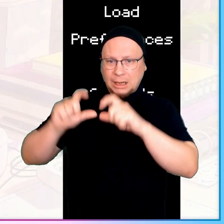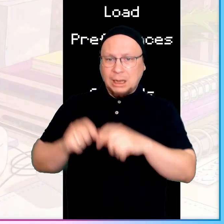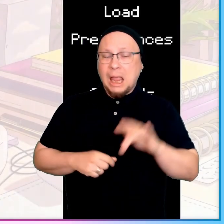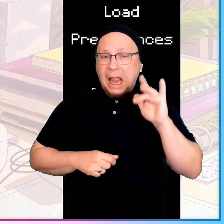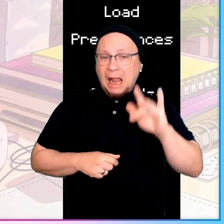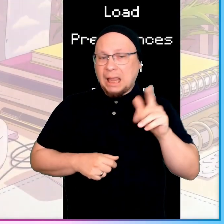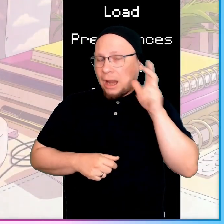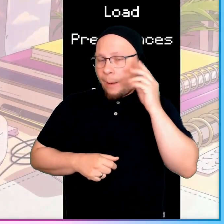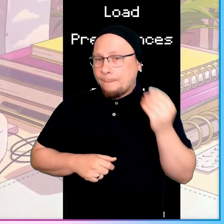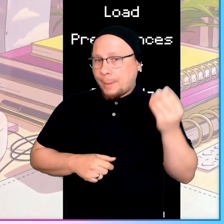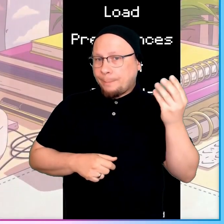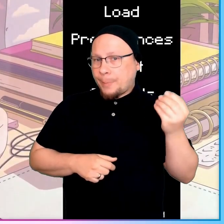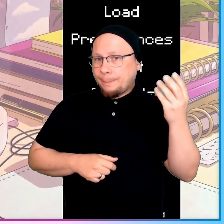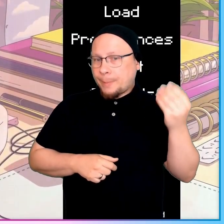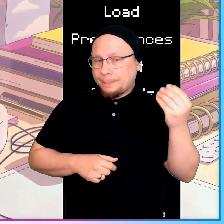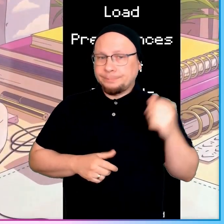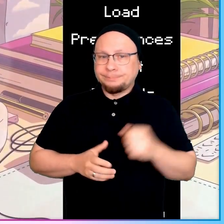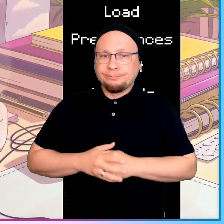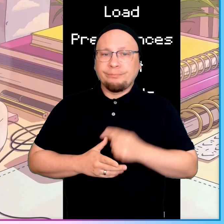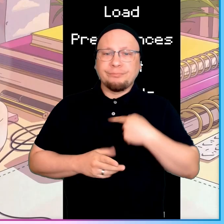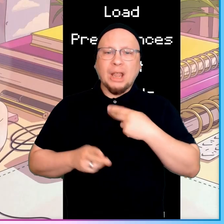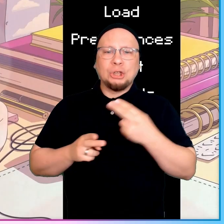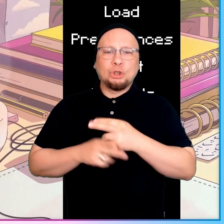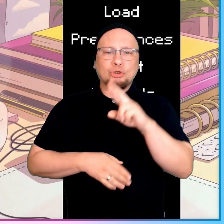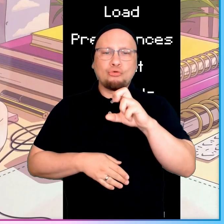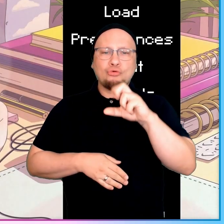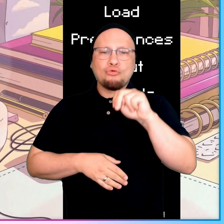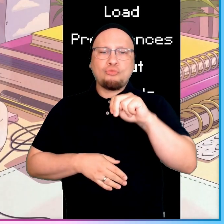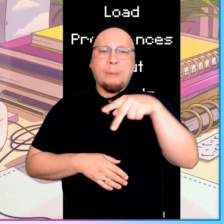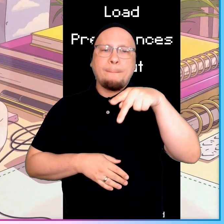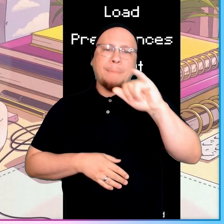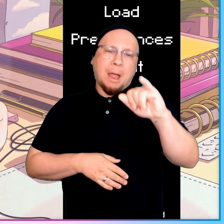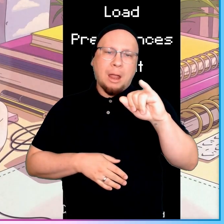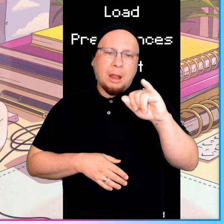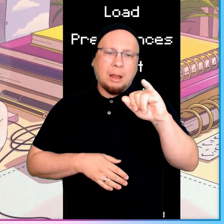Videoverse is made in Ren’Py, the visual novel engine, which already includes several